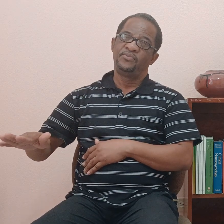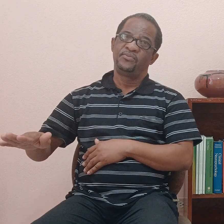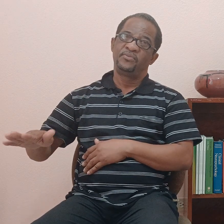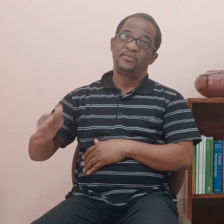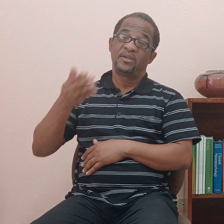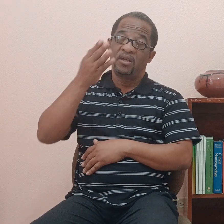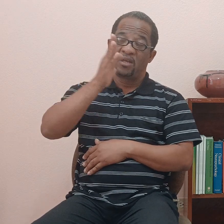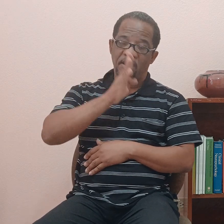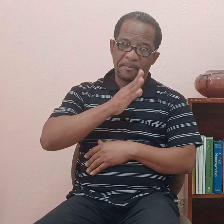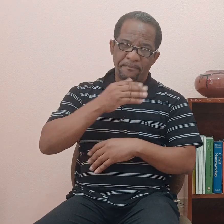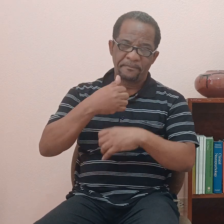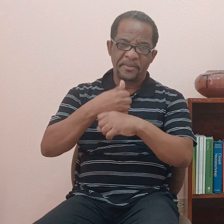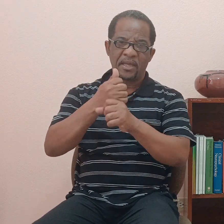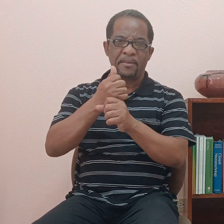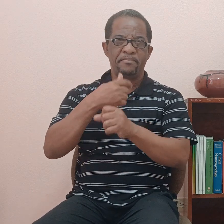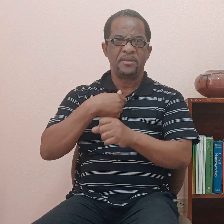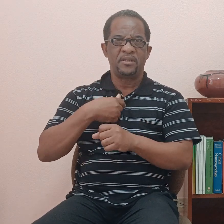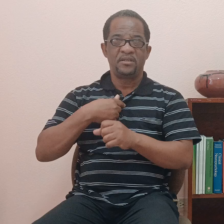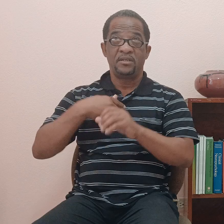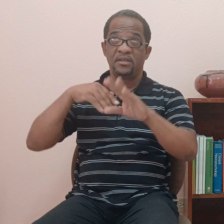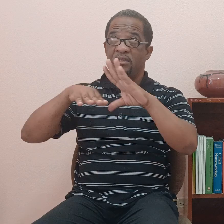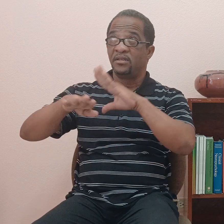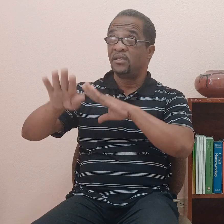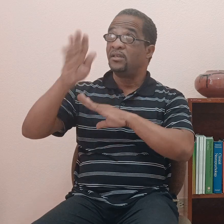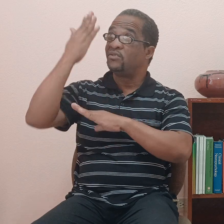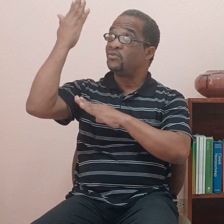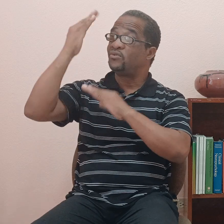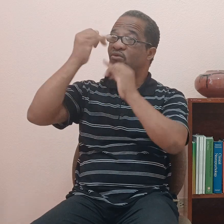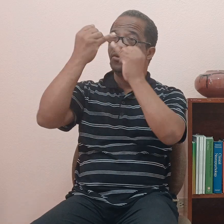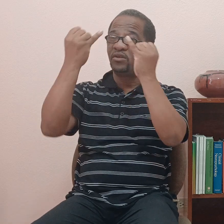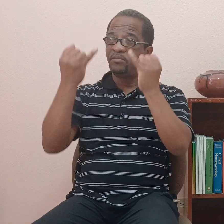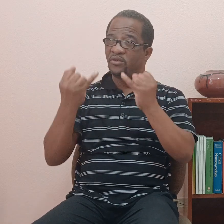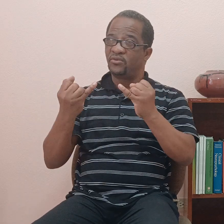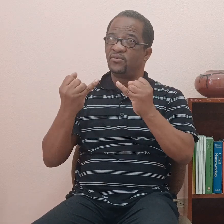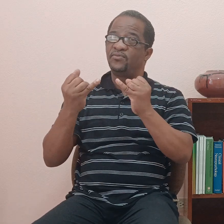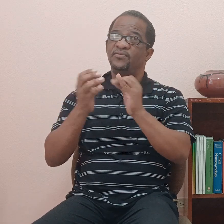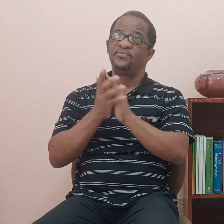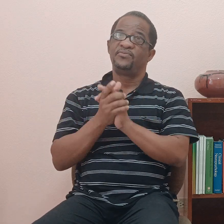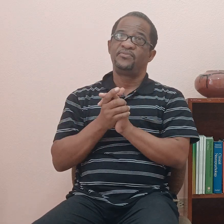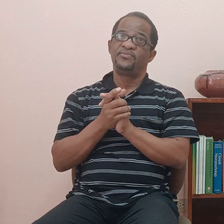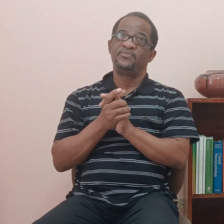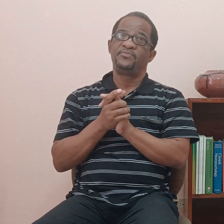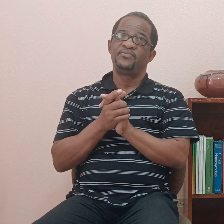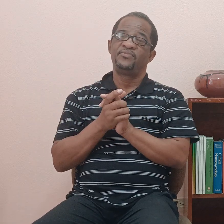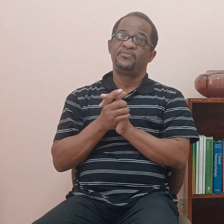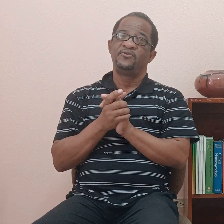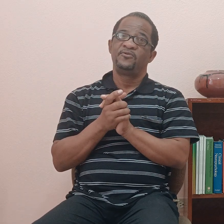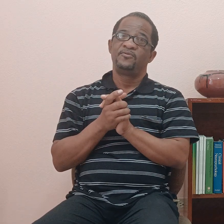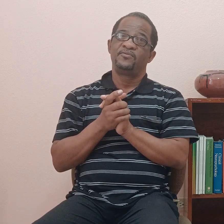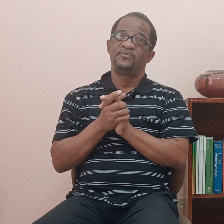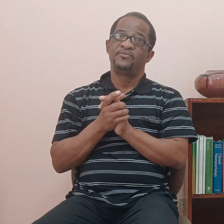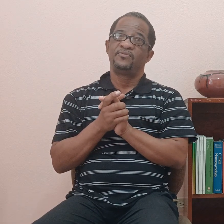God has made me in His image.